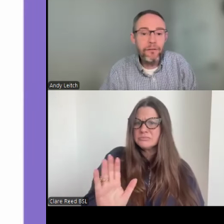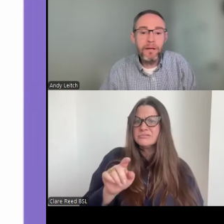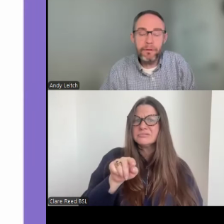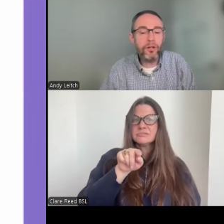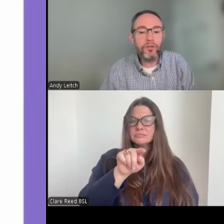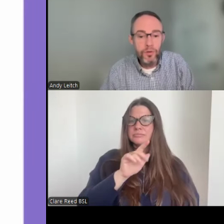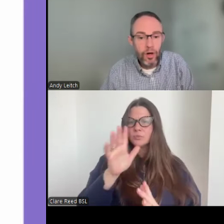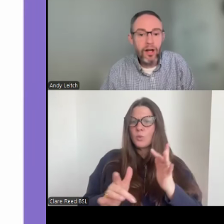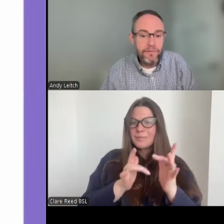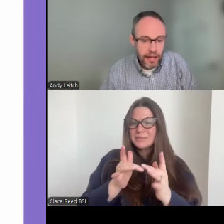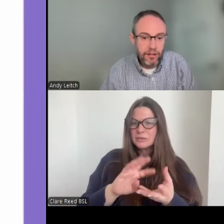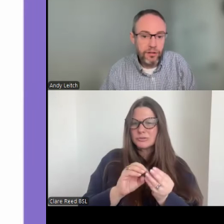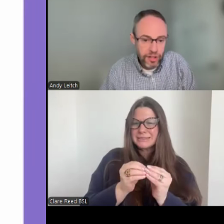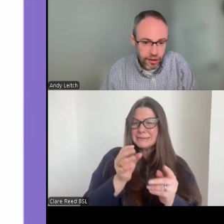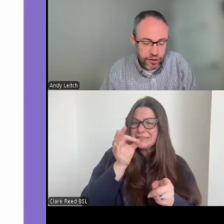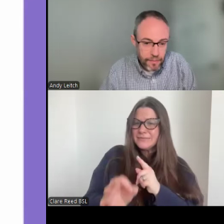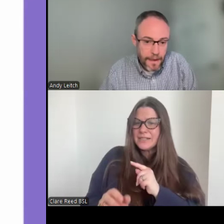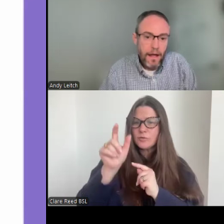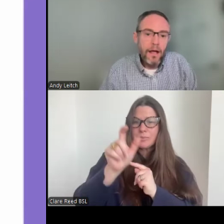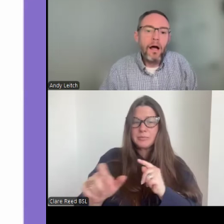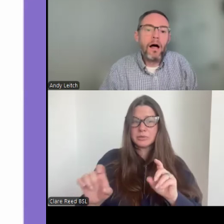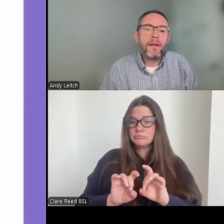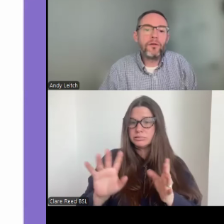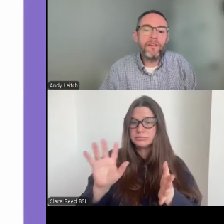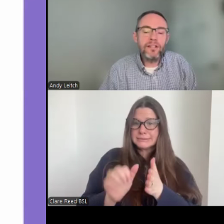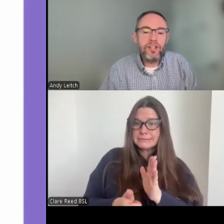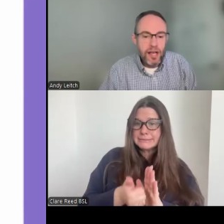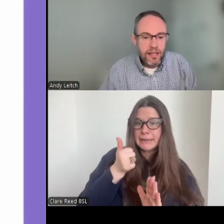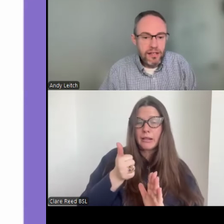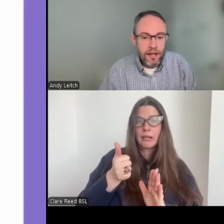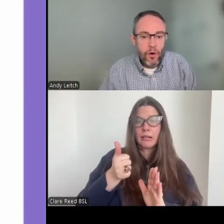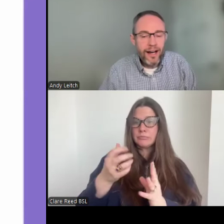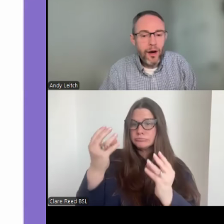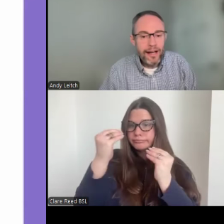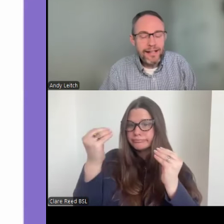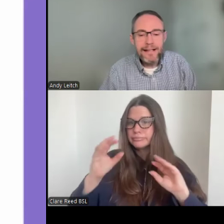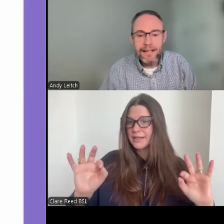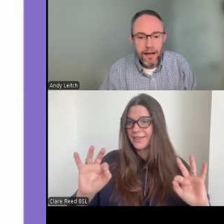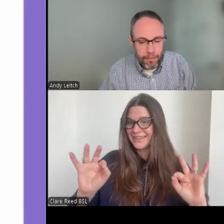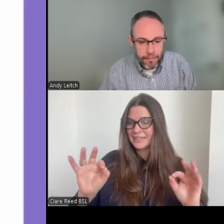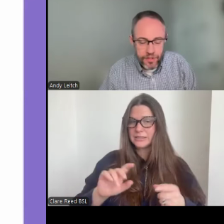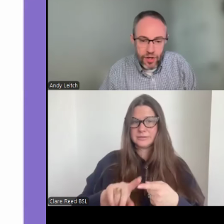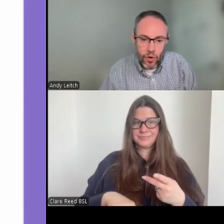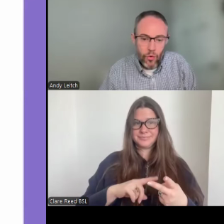for people who do not have technical skills. The other advantage is they're quite quick to set up.